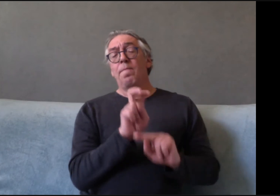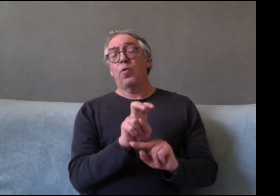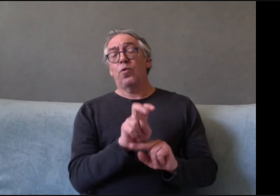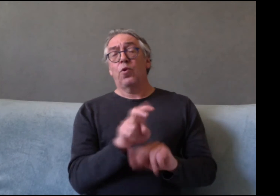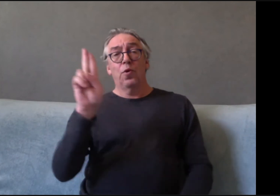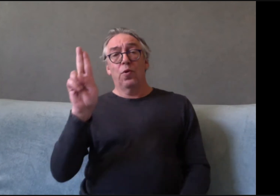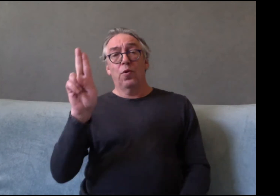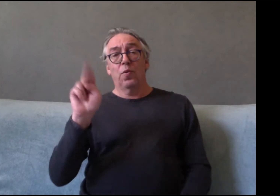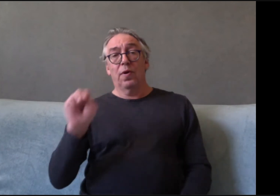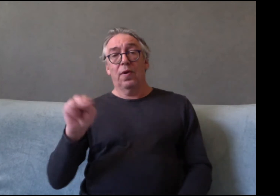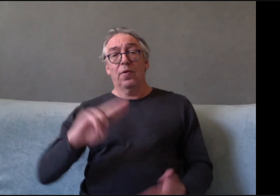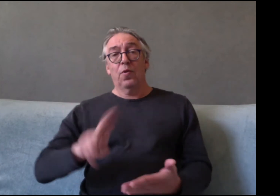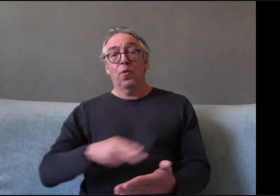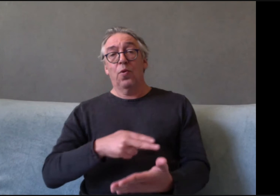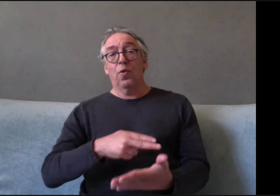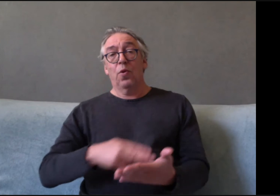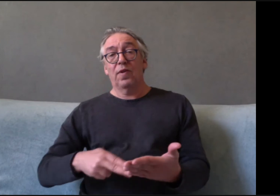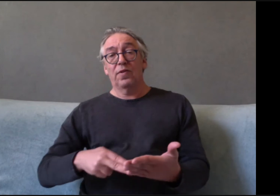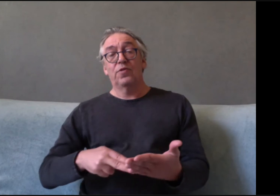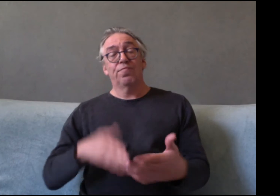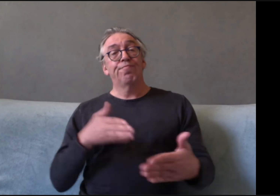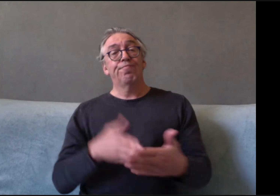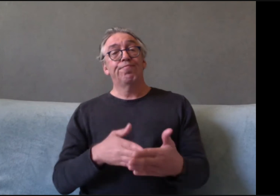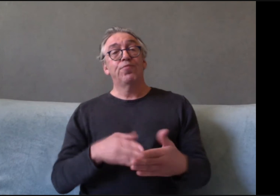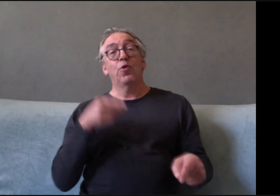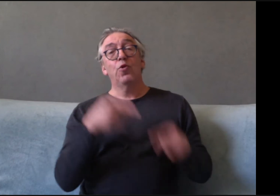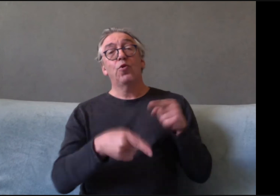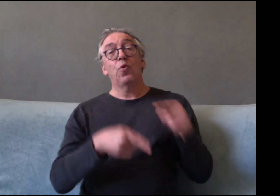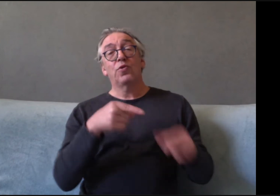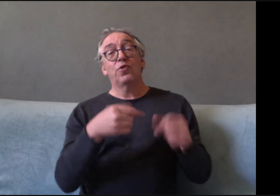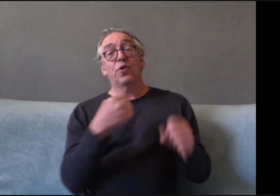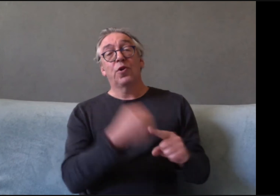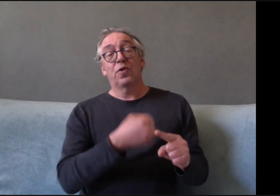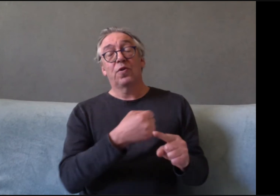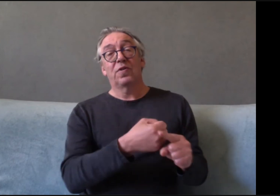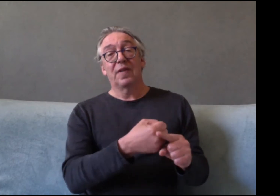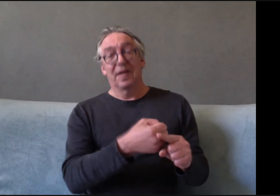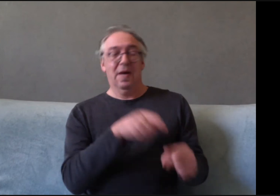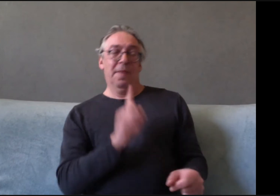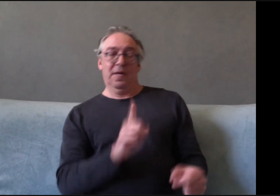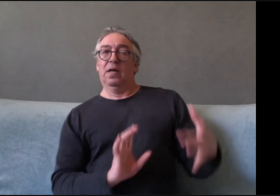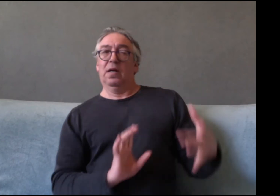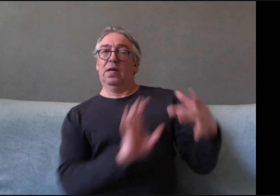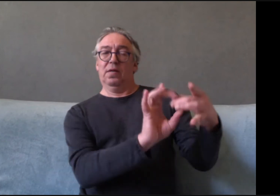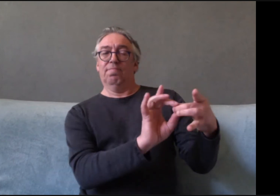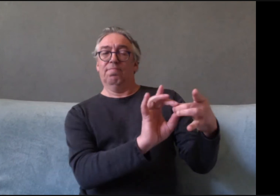The second point for me as conclusion is we need to move to make a campaign